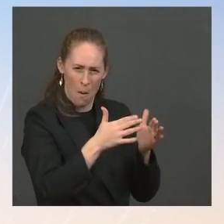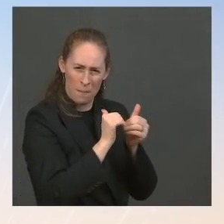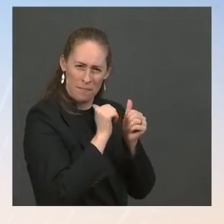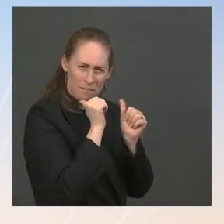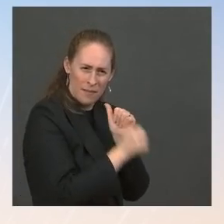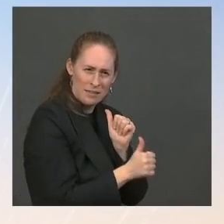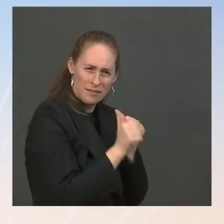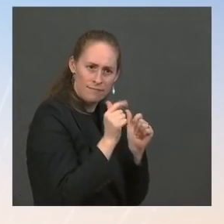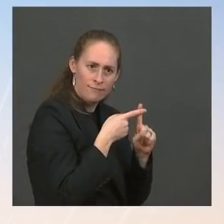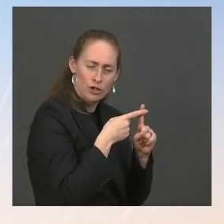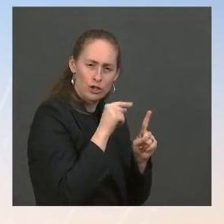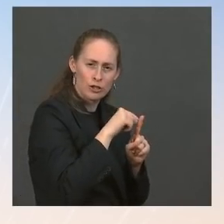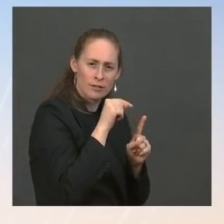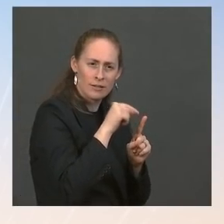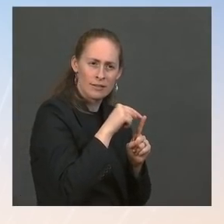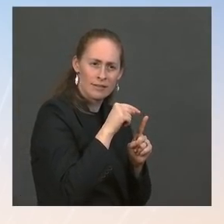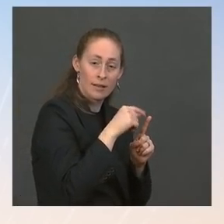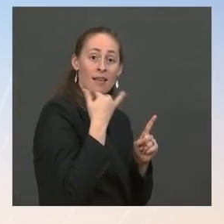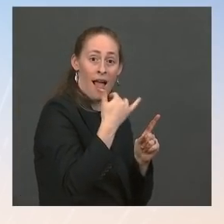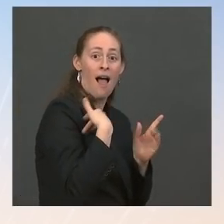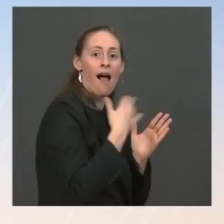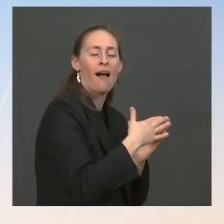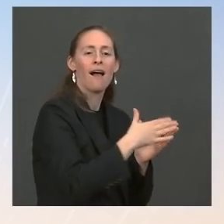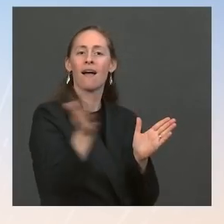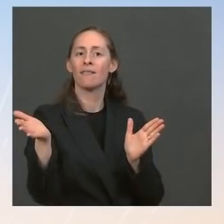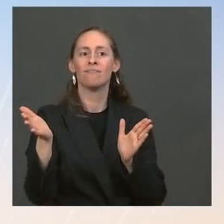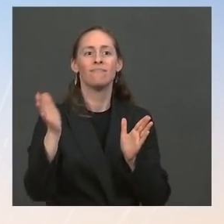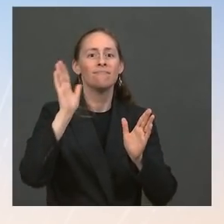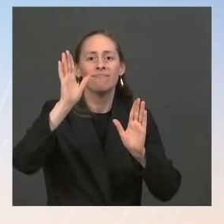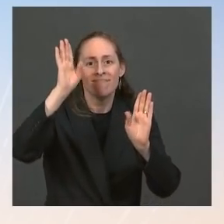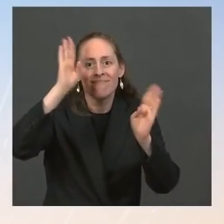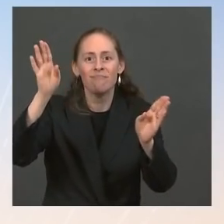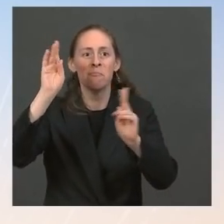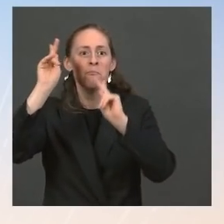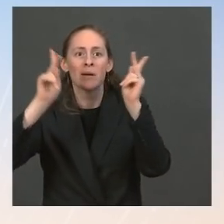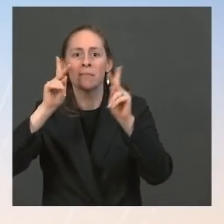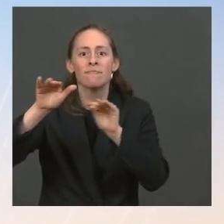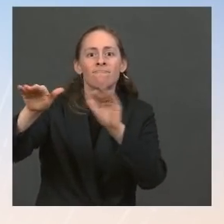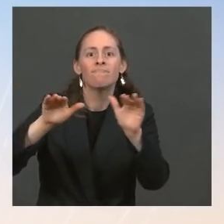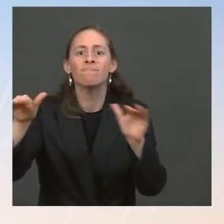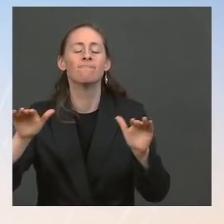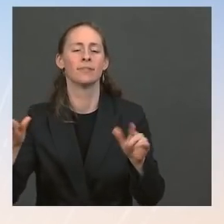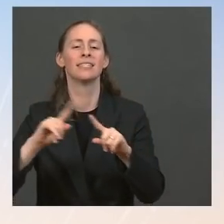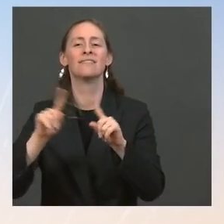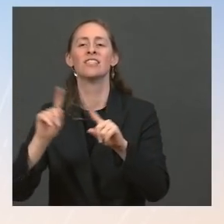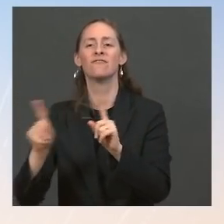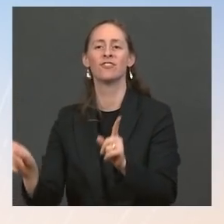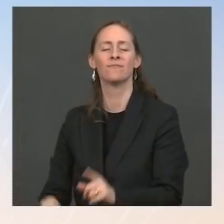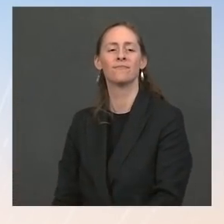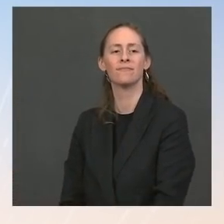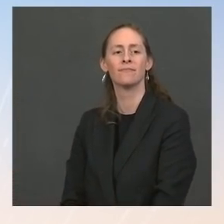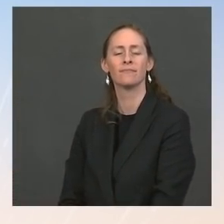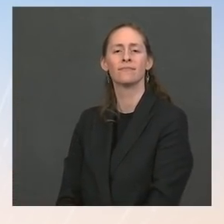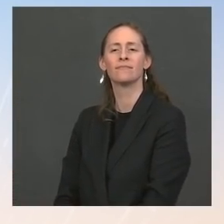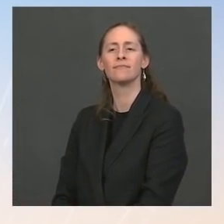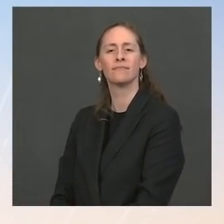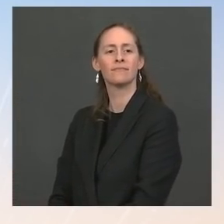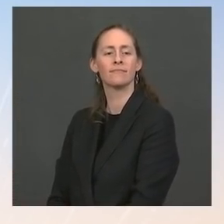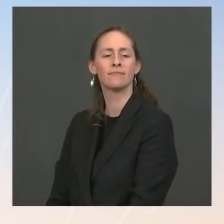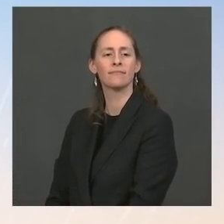We're looking forward and eager to do that. The Press: And just quickly on infrastructure: You said at the top that the President's message is going to be that it's going to get better,